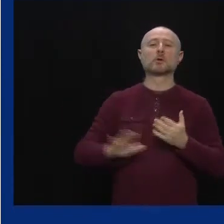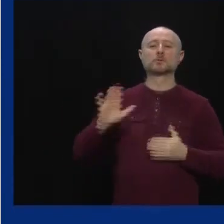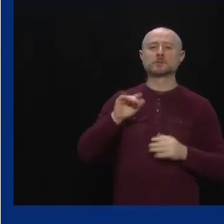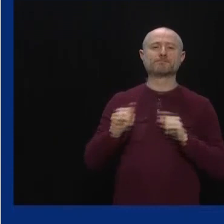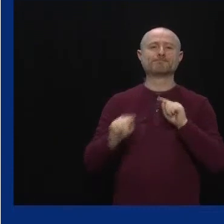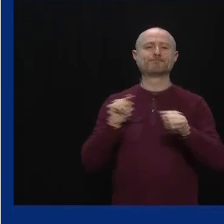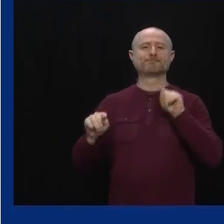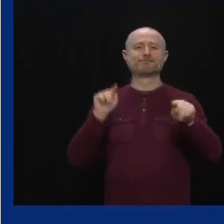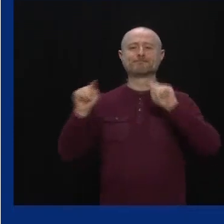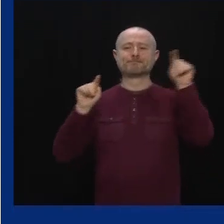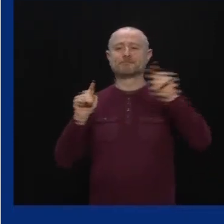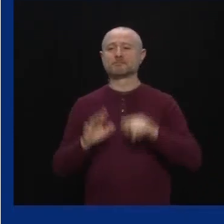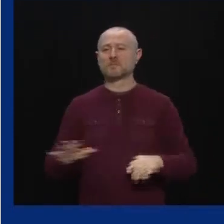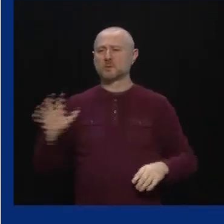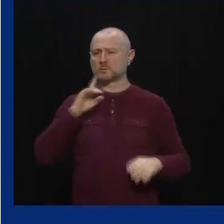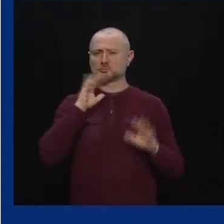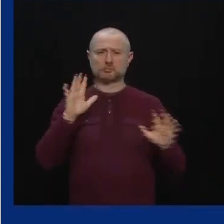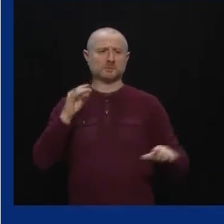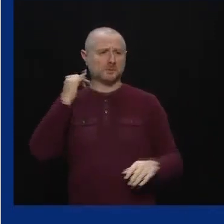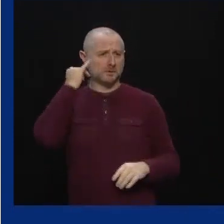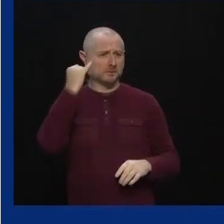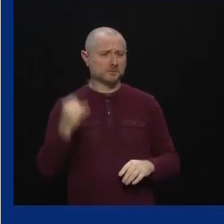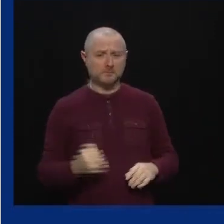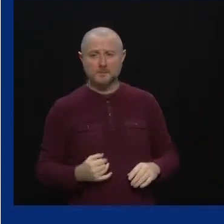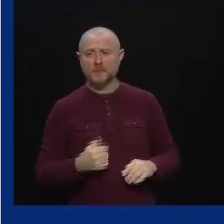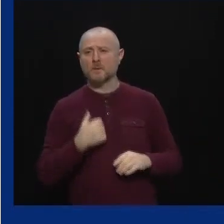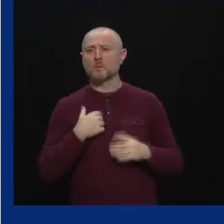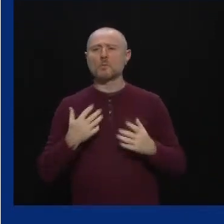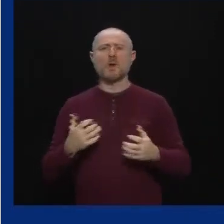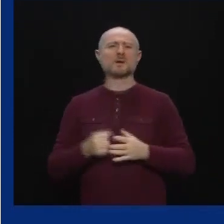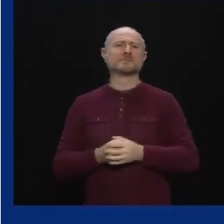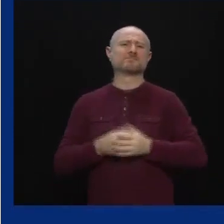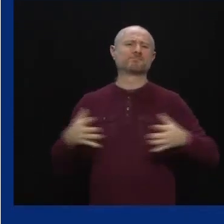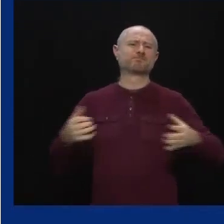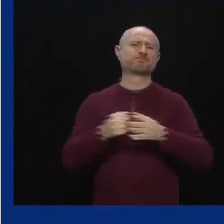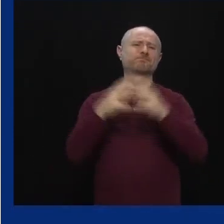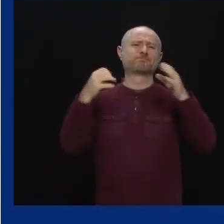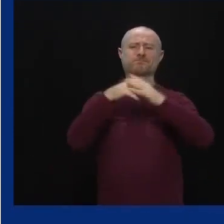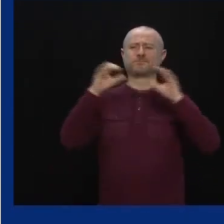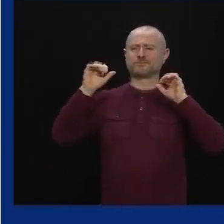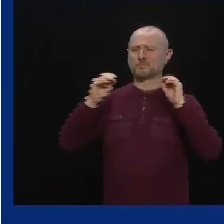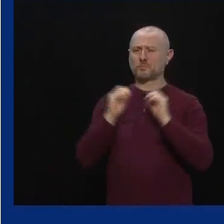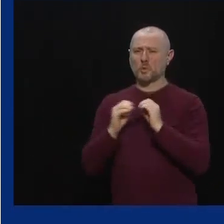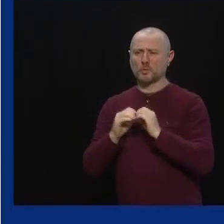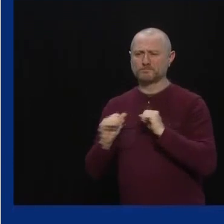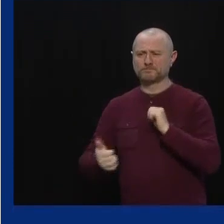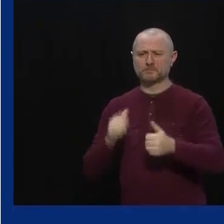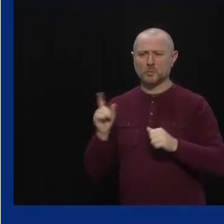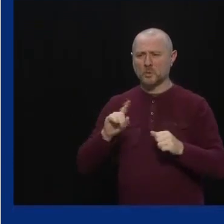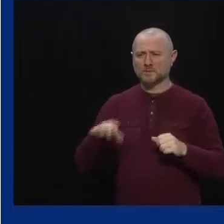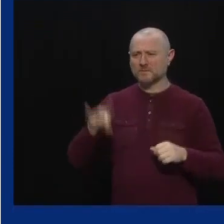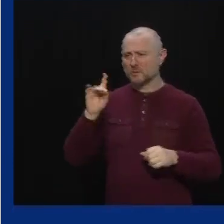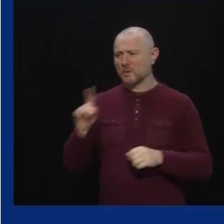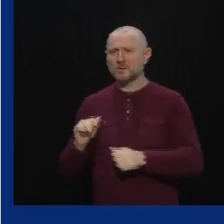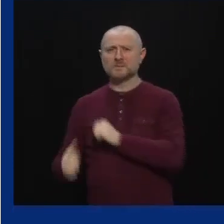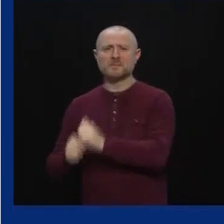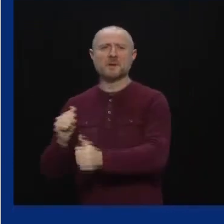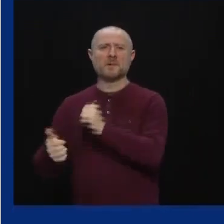OUR HANDS ON IT FIRST. THAT'S WHAT'S GOING ON NOW. I MENTIONED THE CITY CAMPUSES. THIS IS A VERY GOOD INNO VAUGS